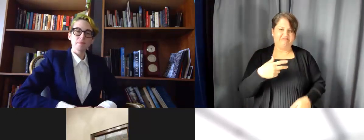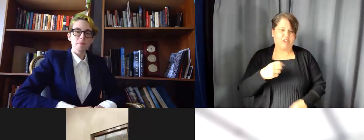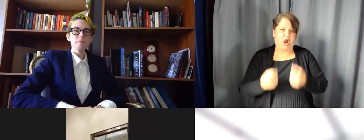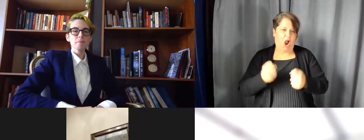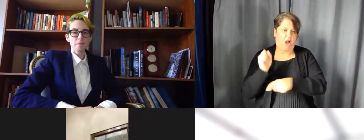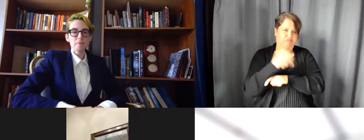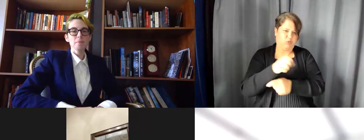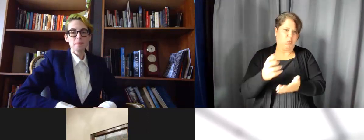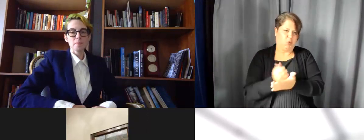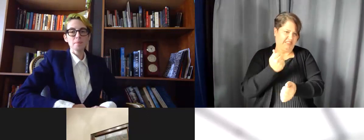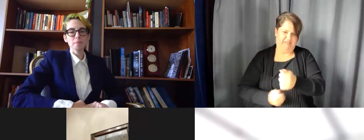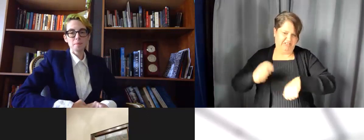Jordan Radford: It's not worth it. So